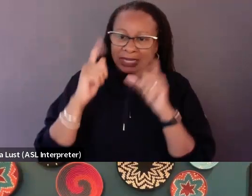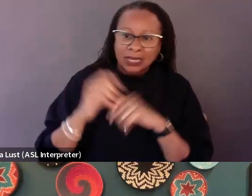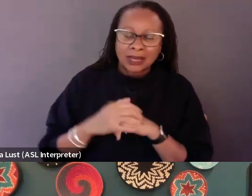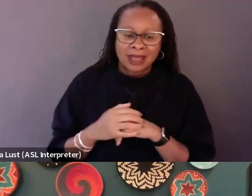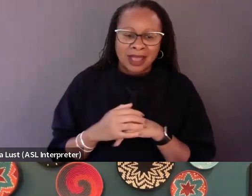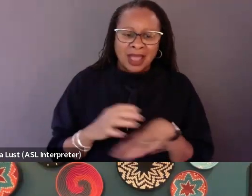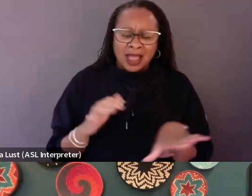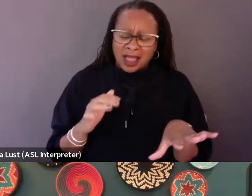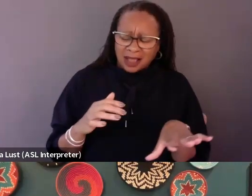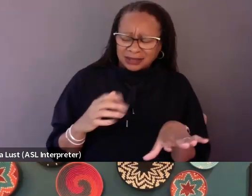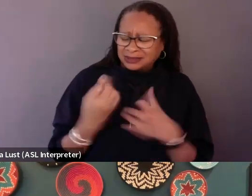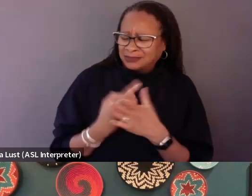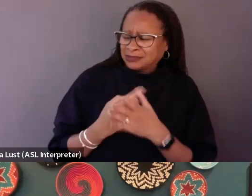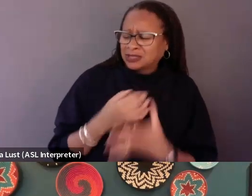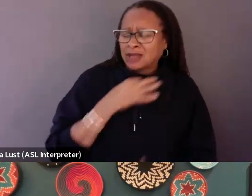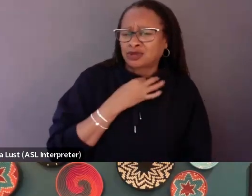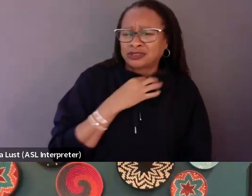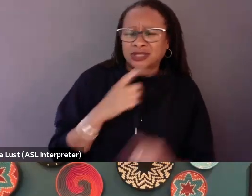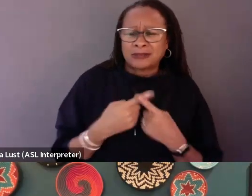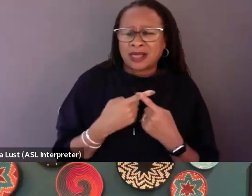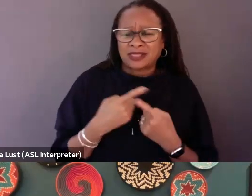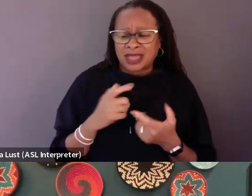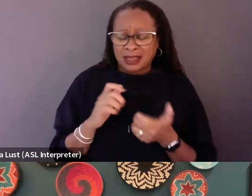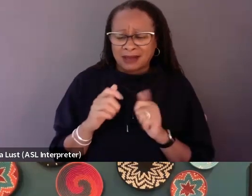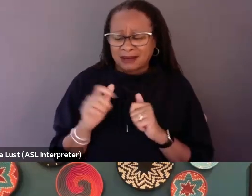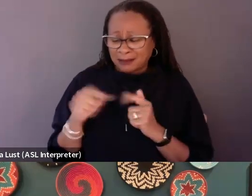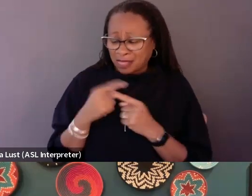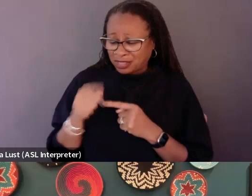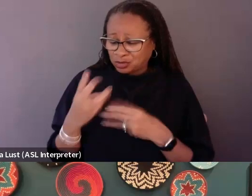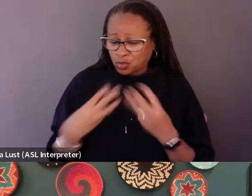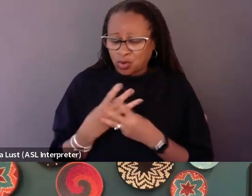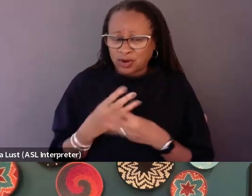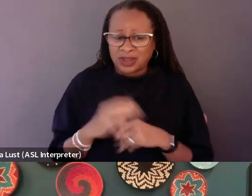about this world has translated itself into and against the tide, I am amazed myself.